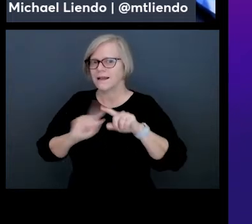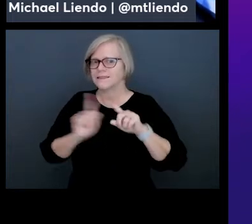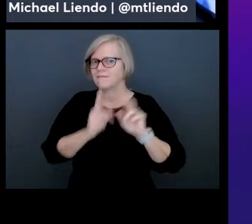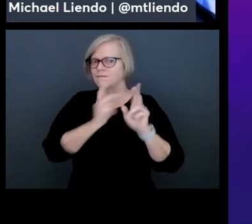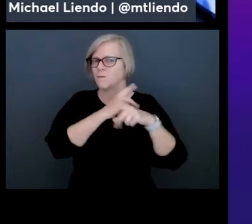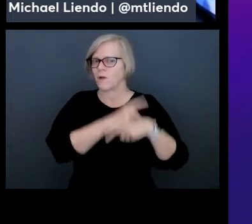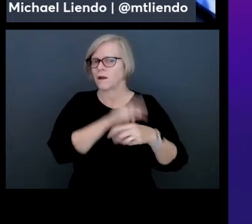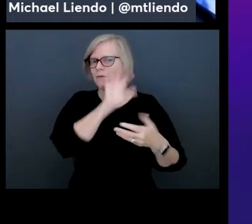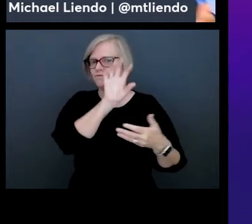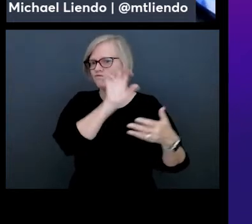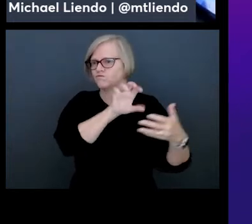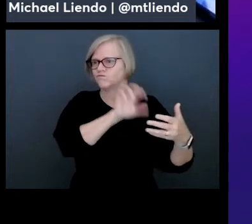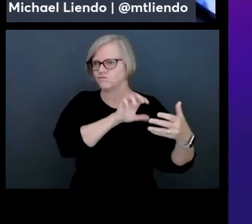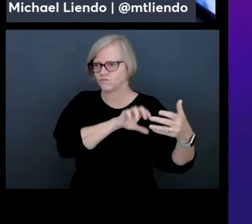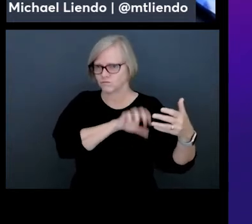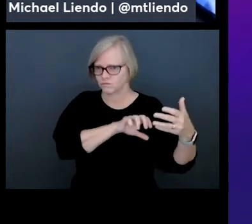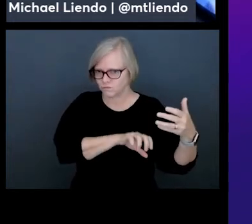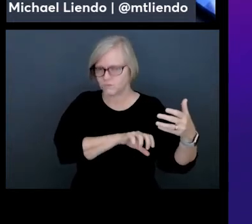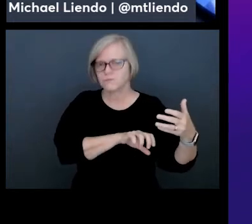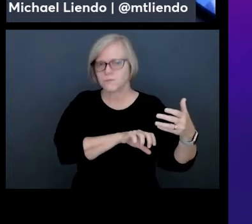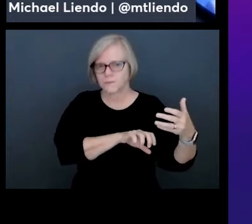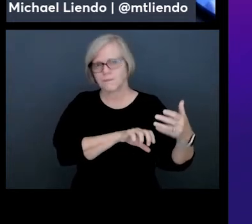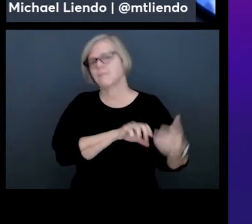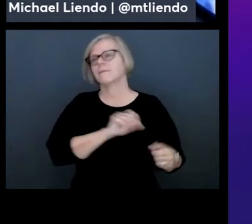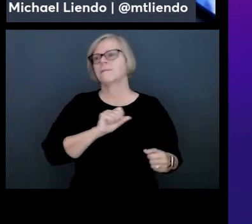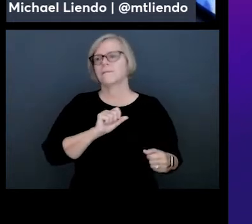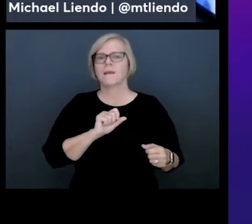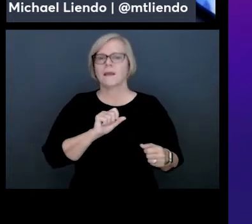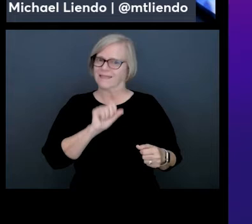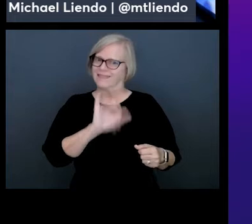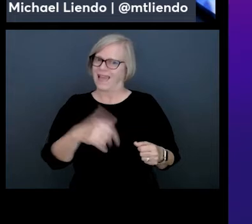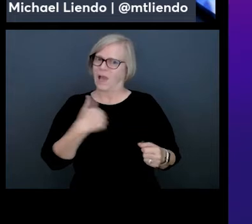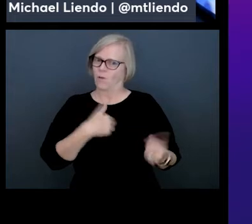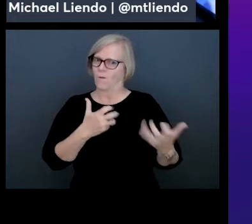Now, this is something that we definitely want to discuss right here because on the right-hand side,